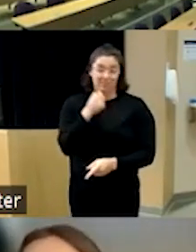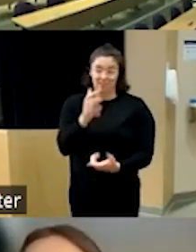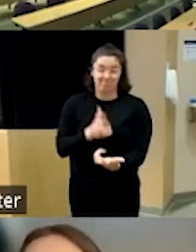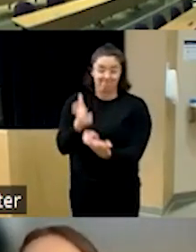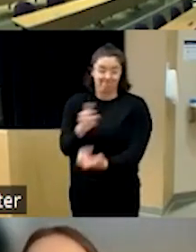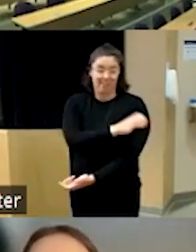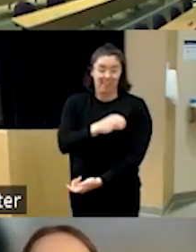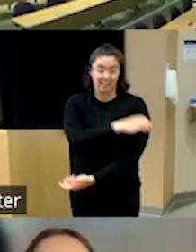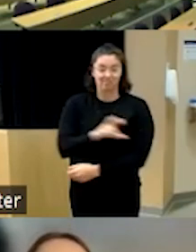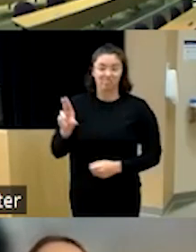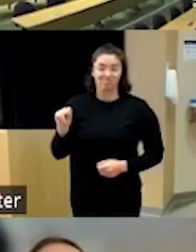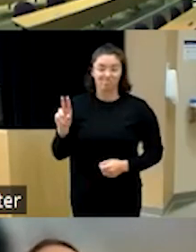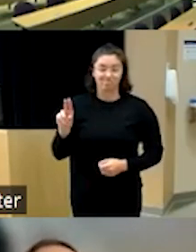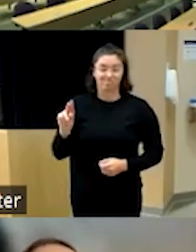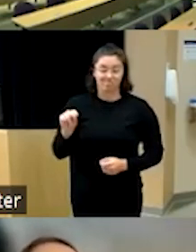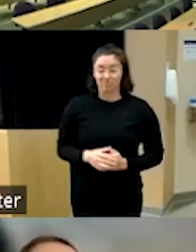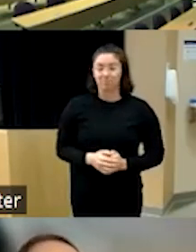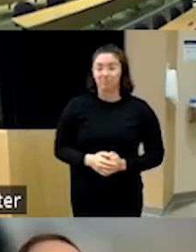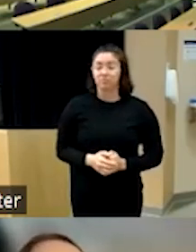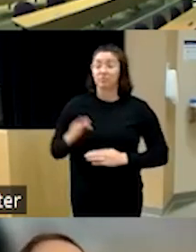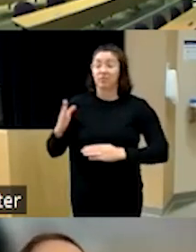um but if I think that the spectrum between